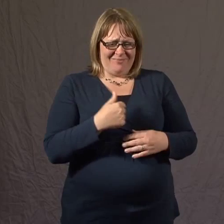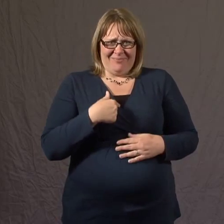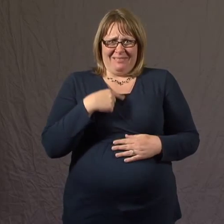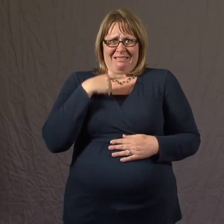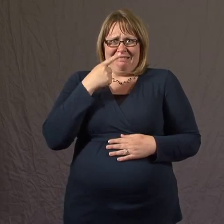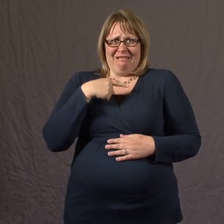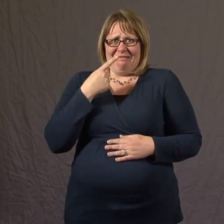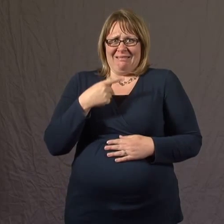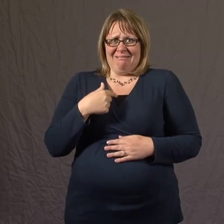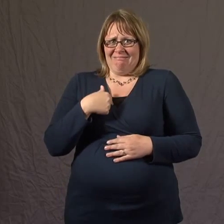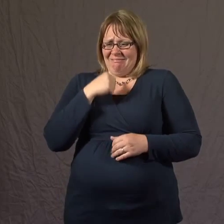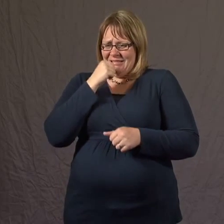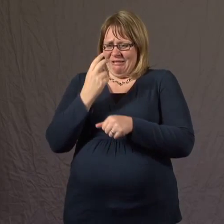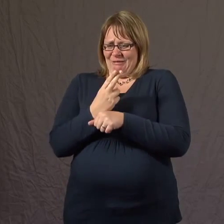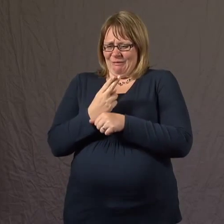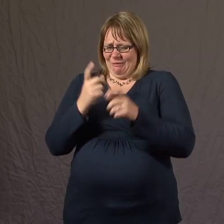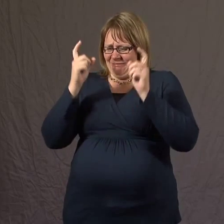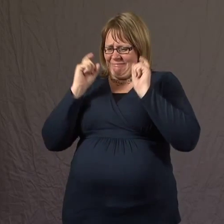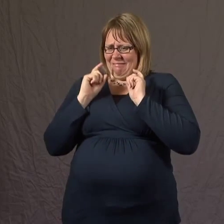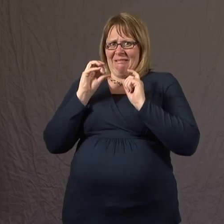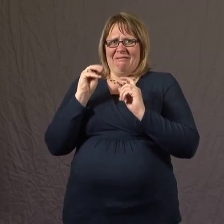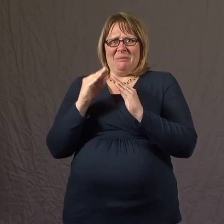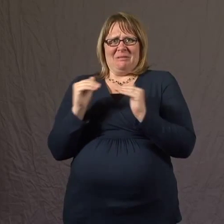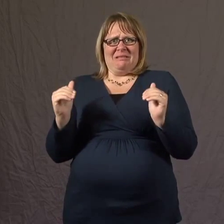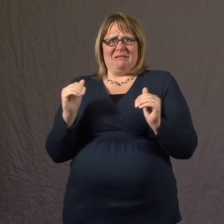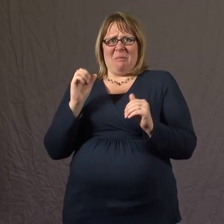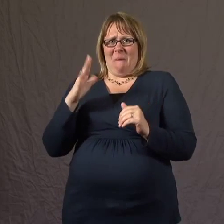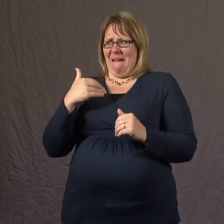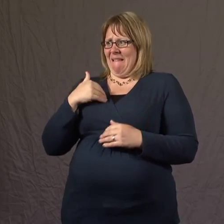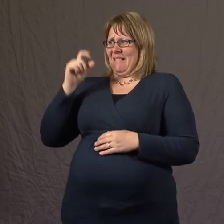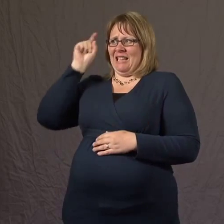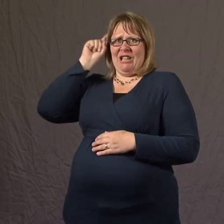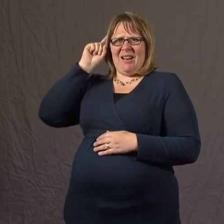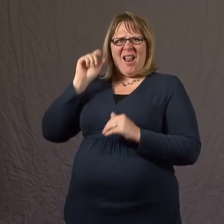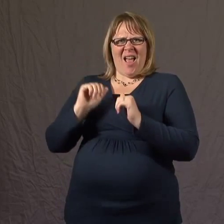When a student comes to you complaining that their FM system isn’t working, you may not